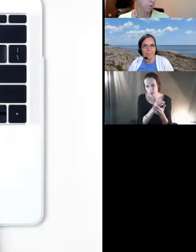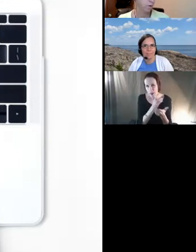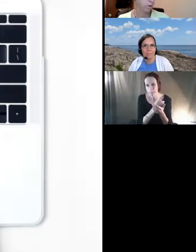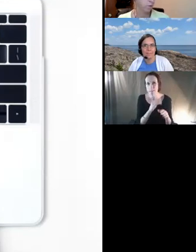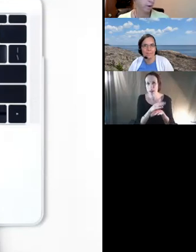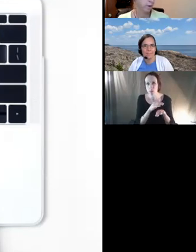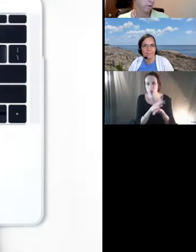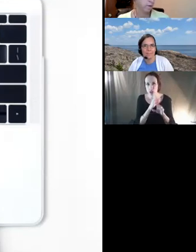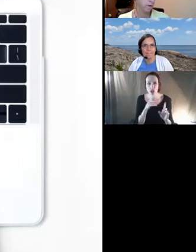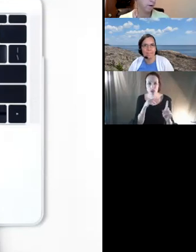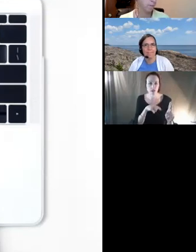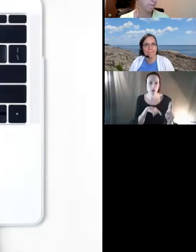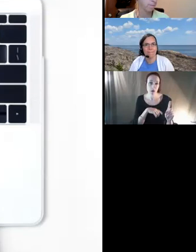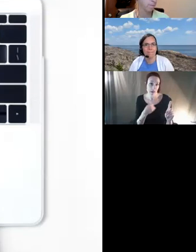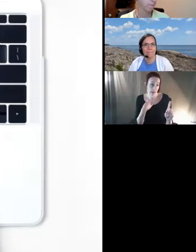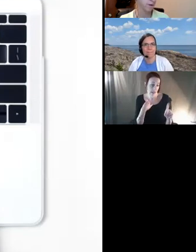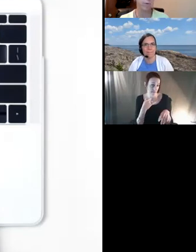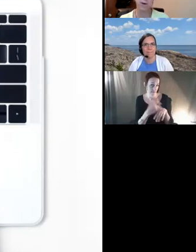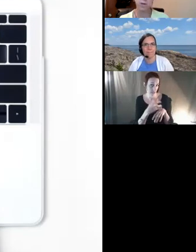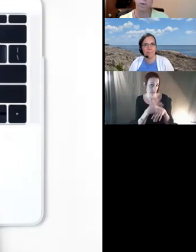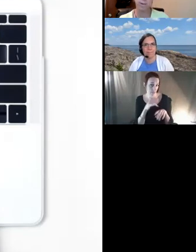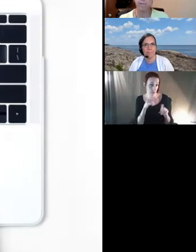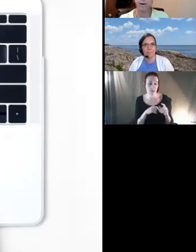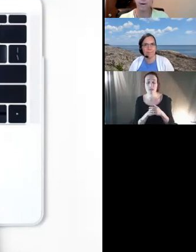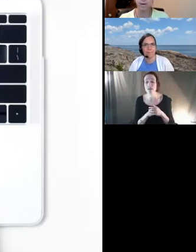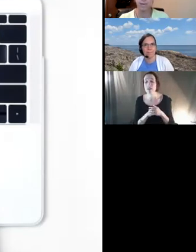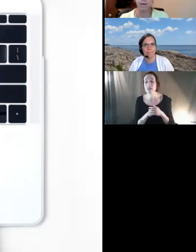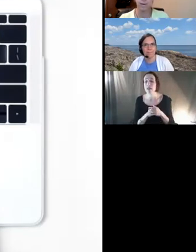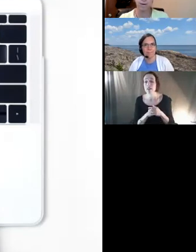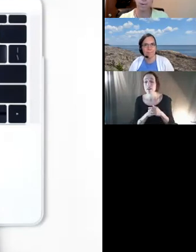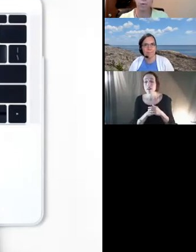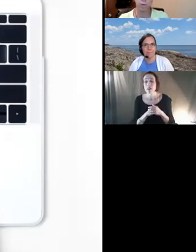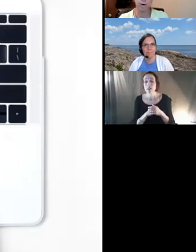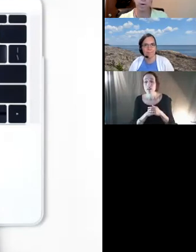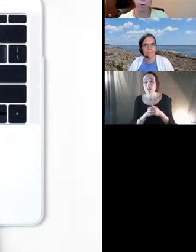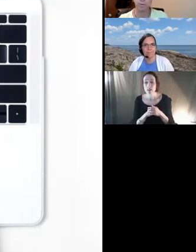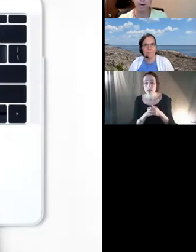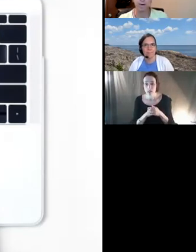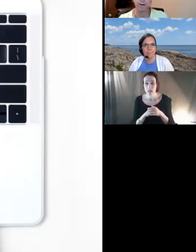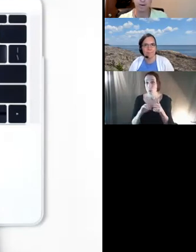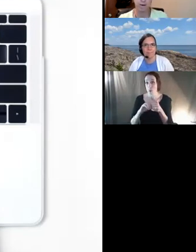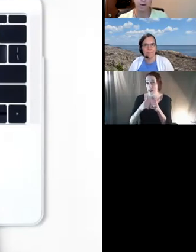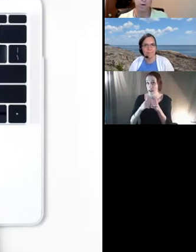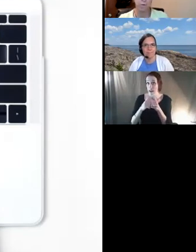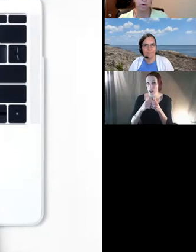So, the information will be provided in the postwebinar survey.